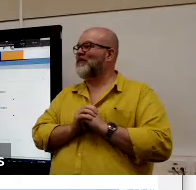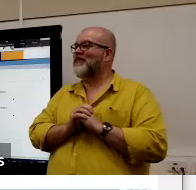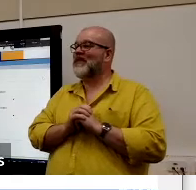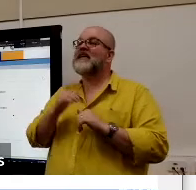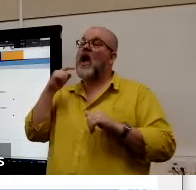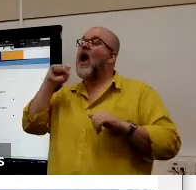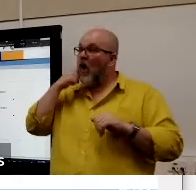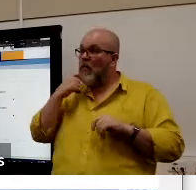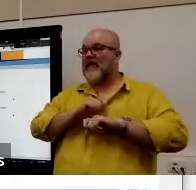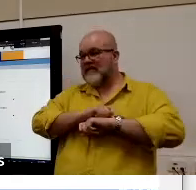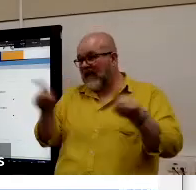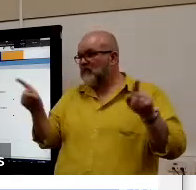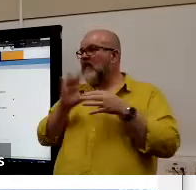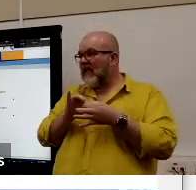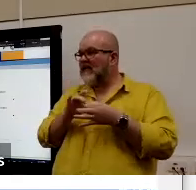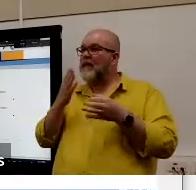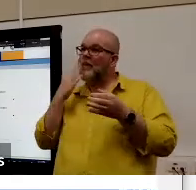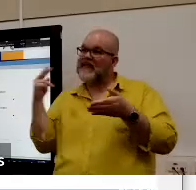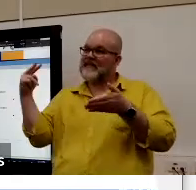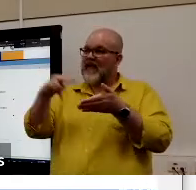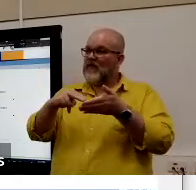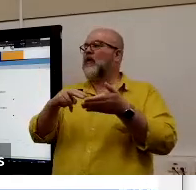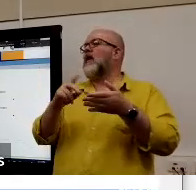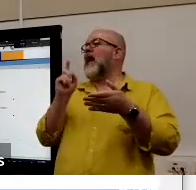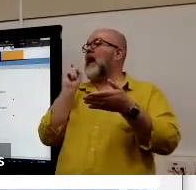I will send it out again with the link.